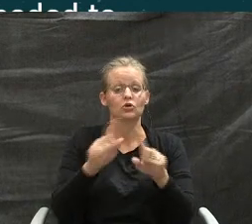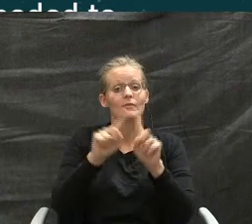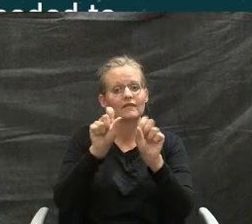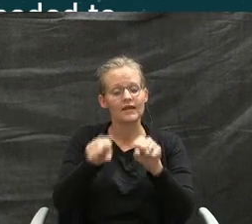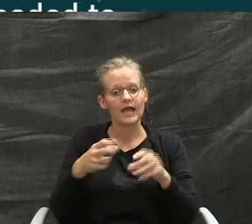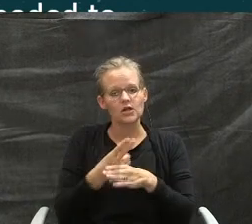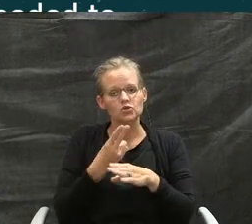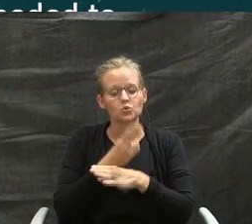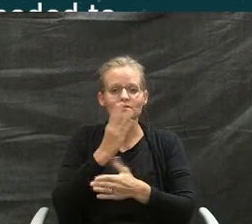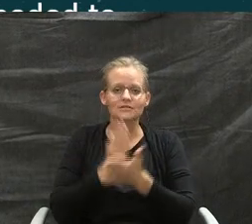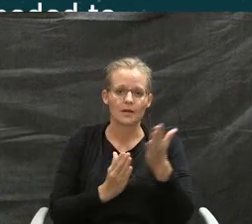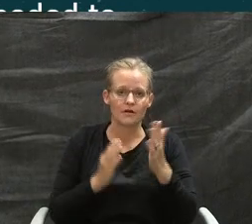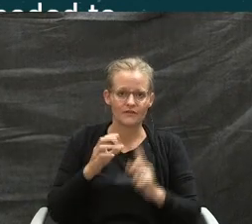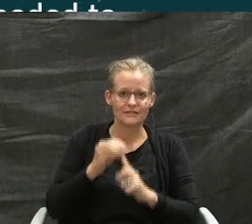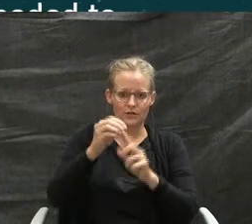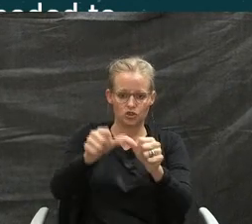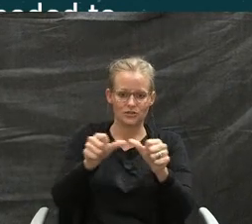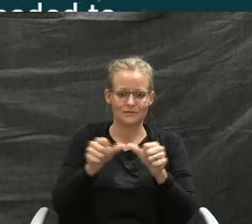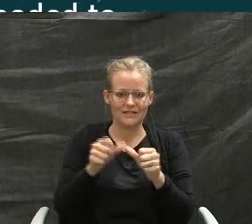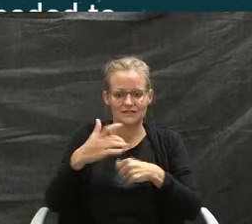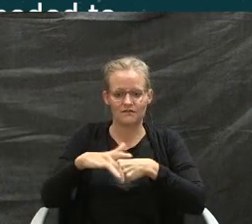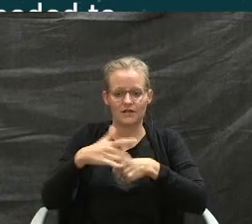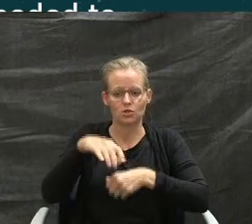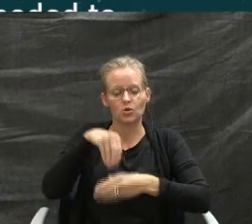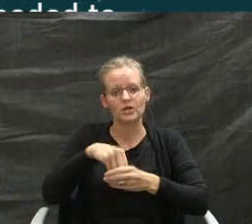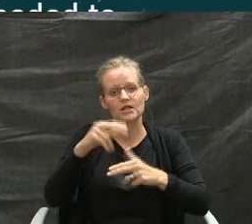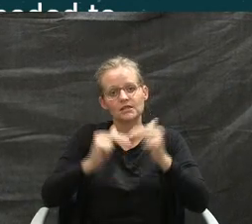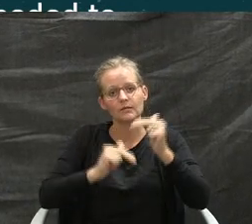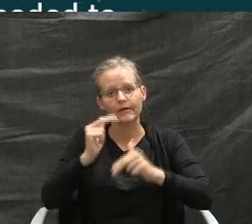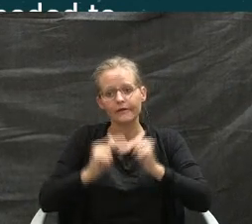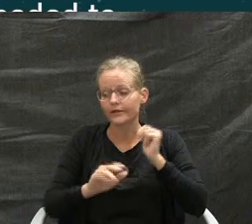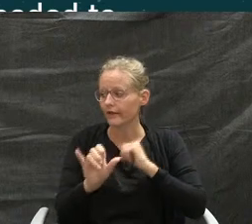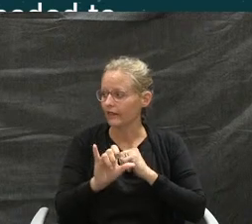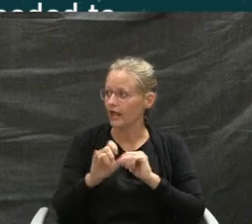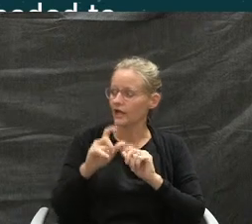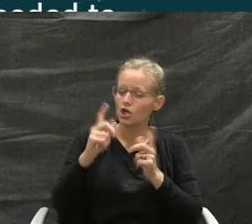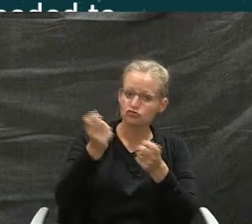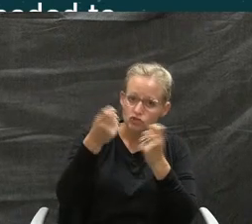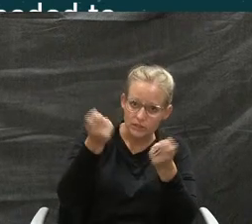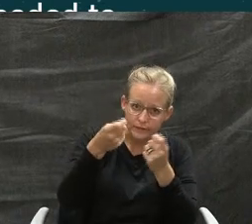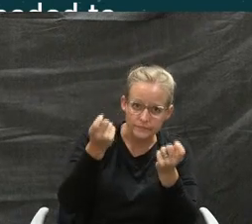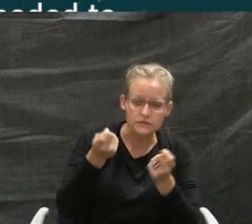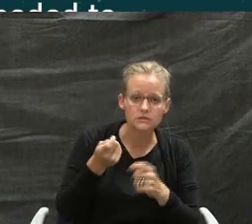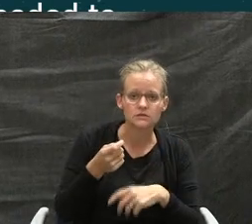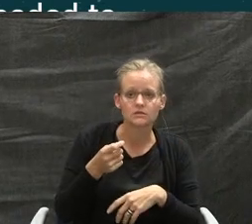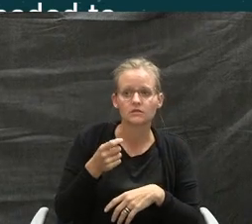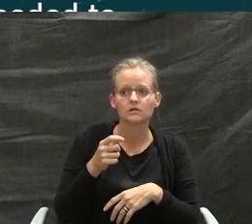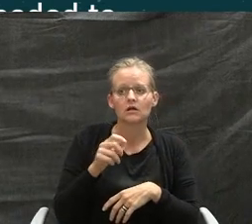spaces that are available in the building, such as the gyms, the auditorium and the art rooms.